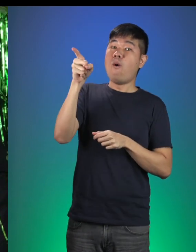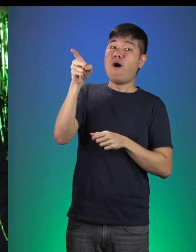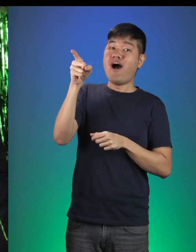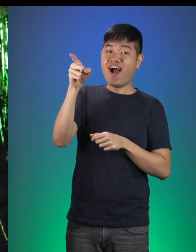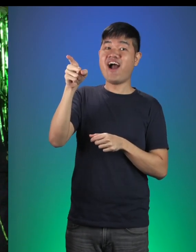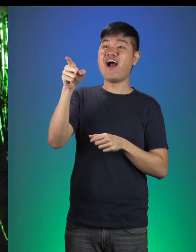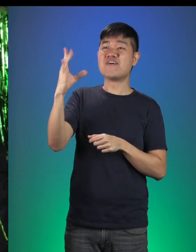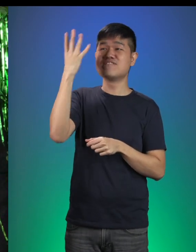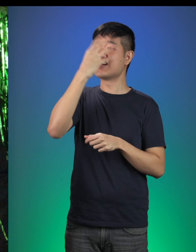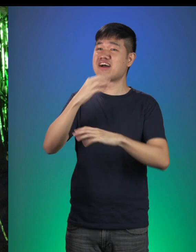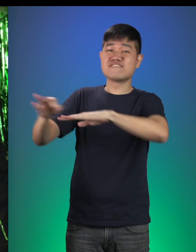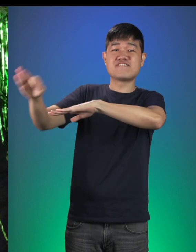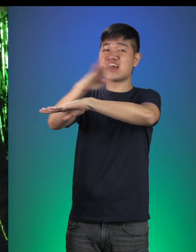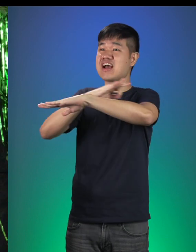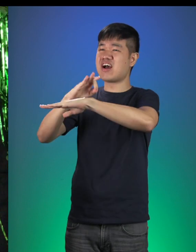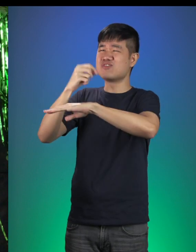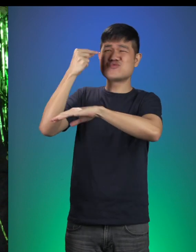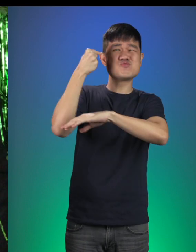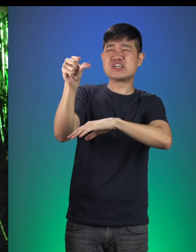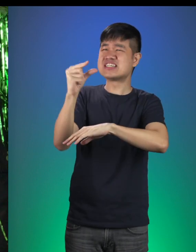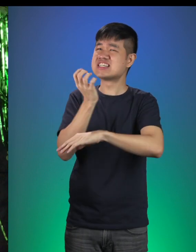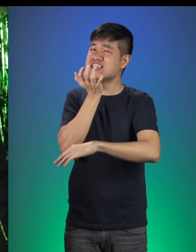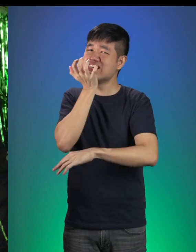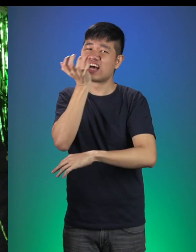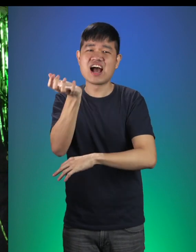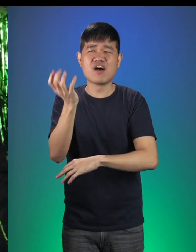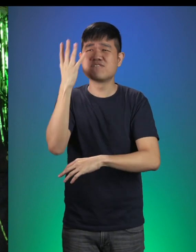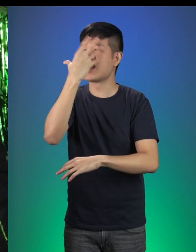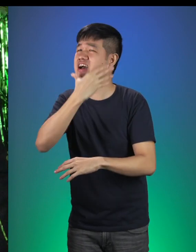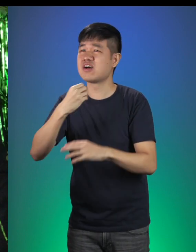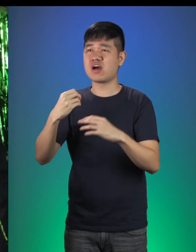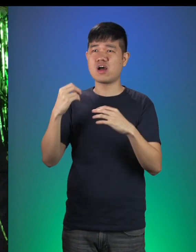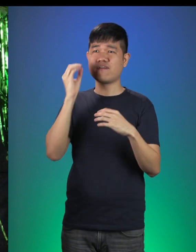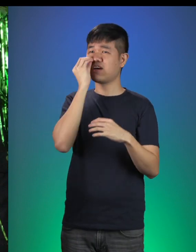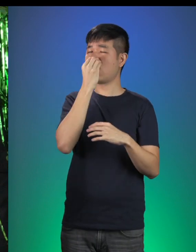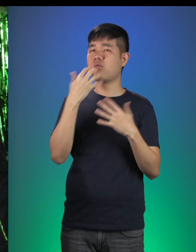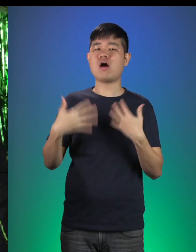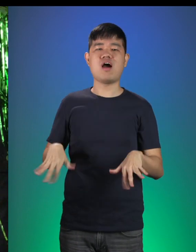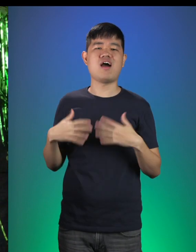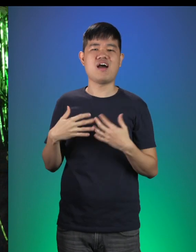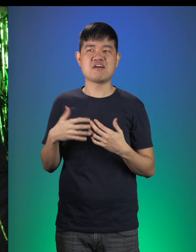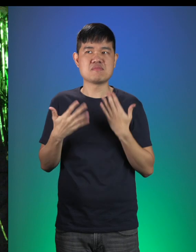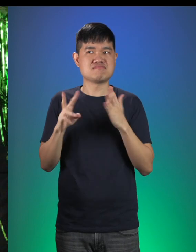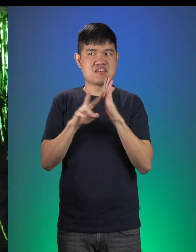It’s a beautiful field with lots of green grass! And lots of lovely flowers! Perhaps the village might be nearby.